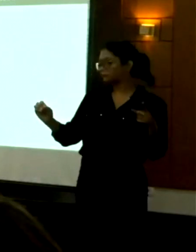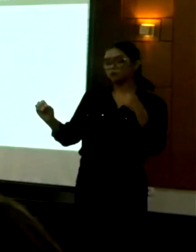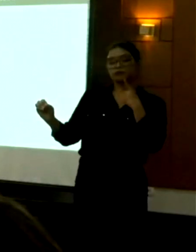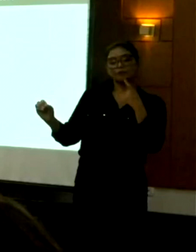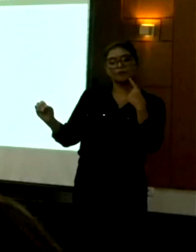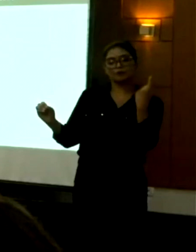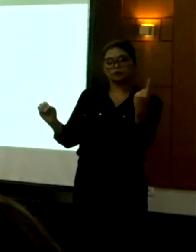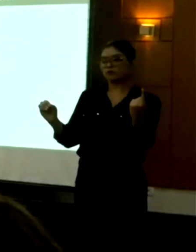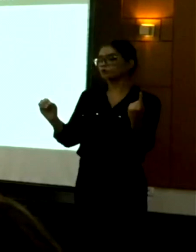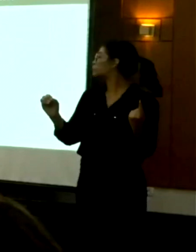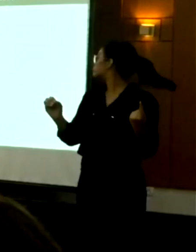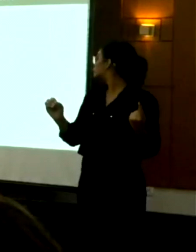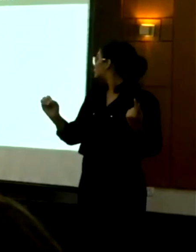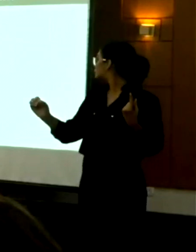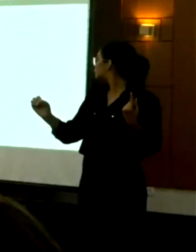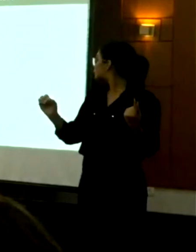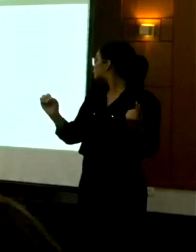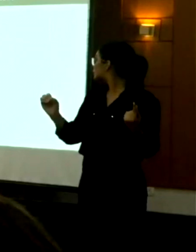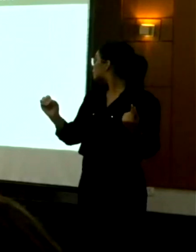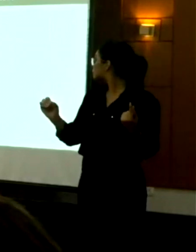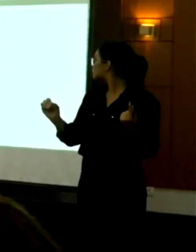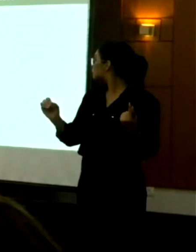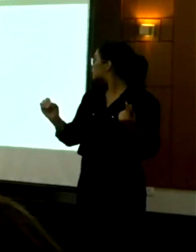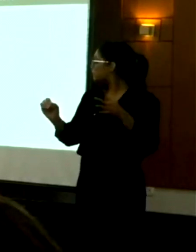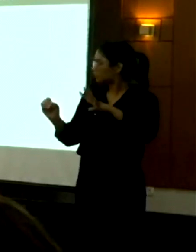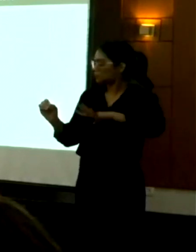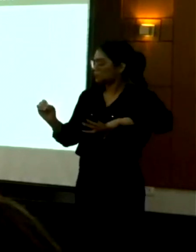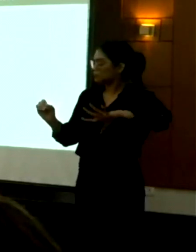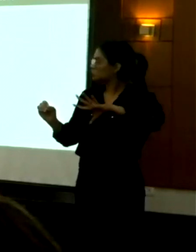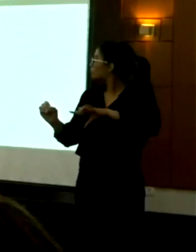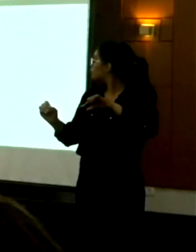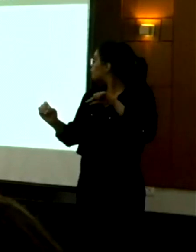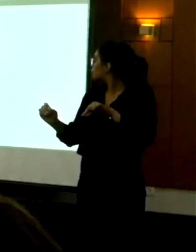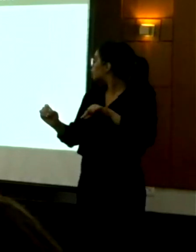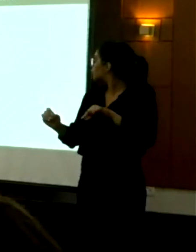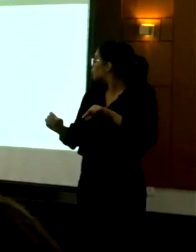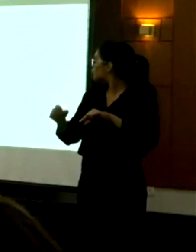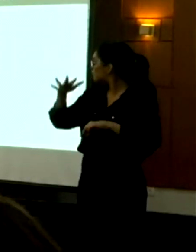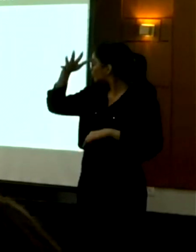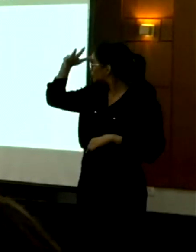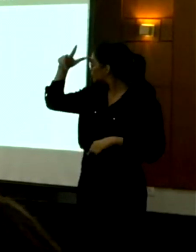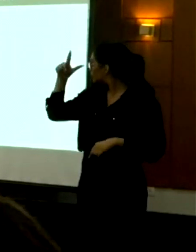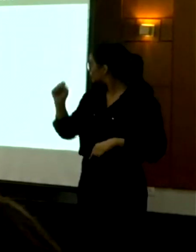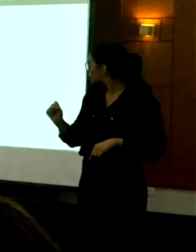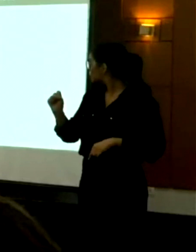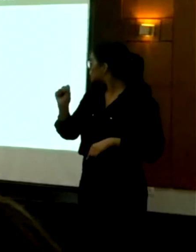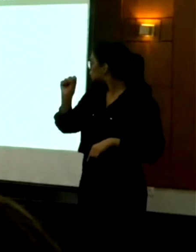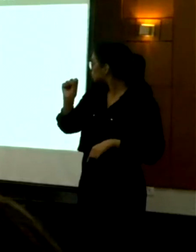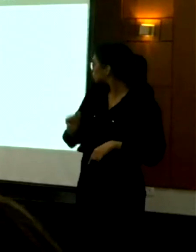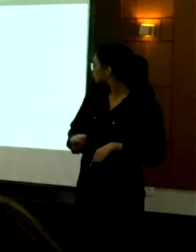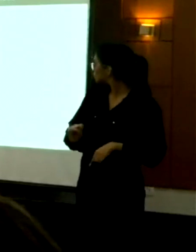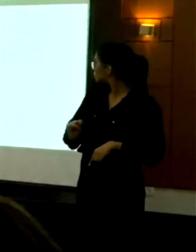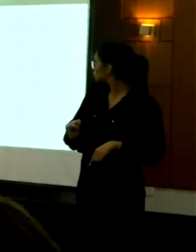Mato Grosso Rondônia southeast is in the state of Amazonas and Center south southeast east of Pará